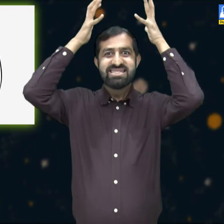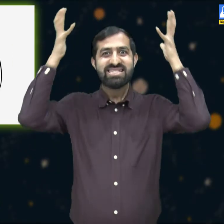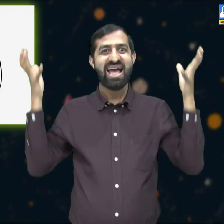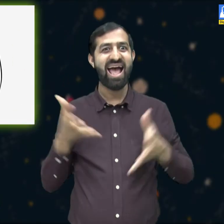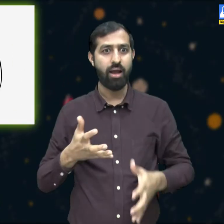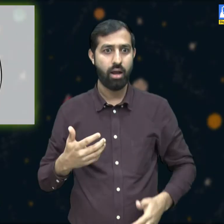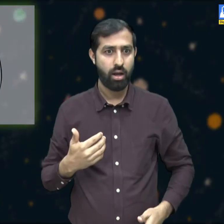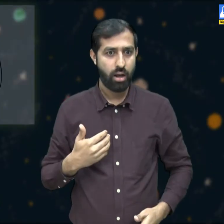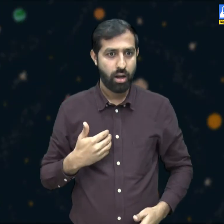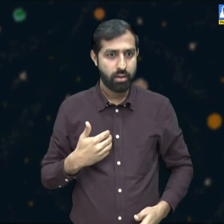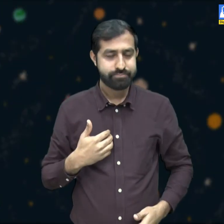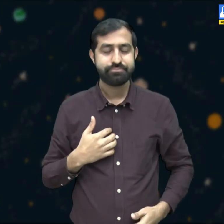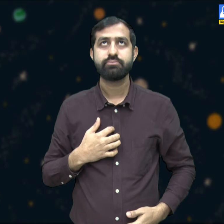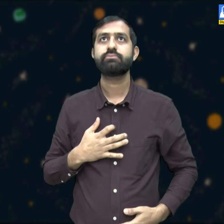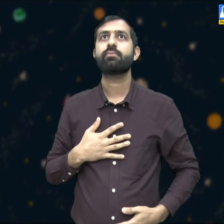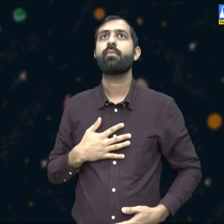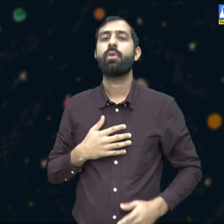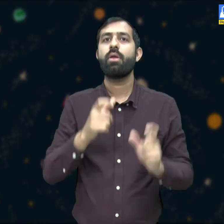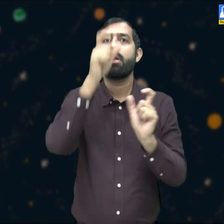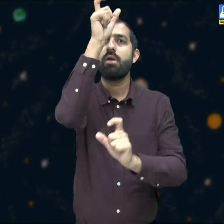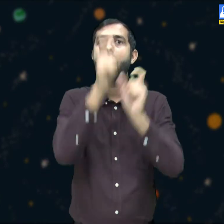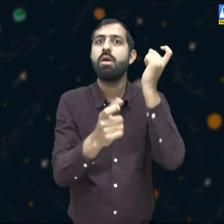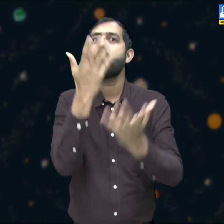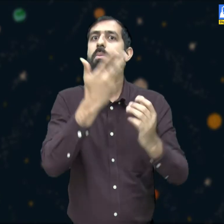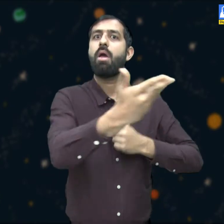And it was also very similar to the face of Think Tank, the martian leader.